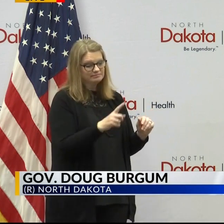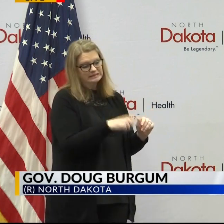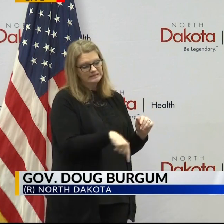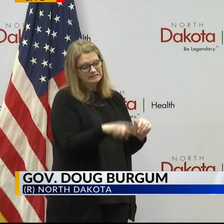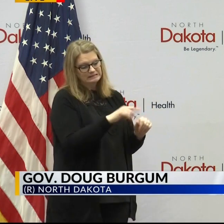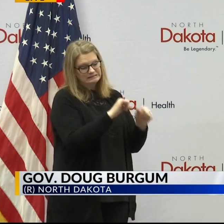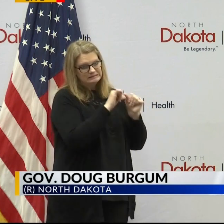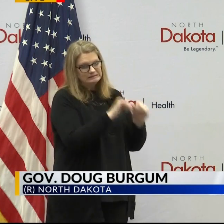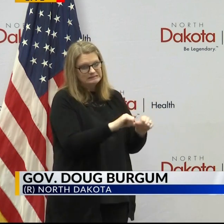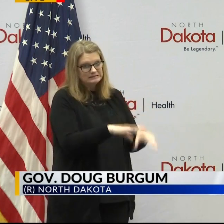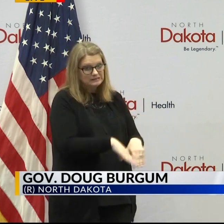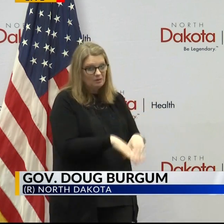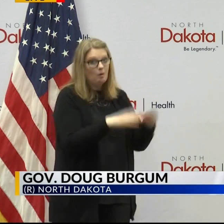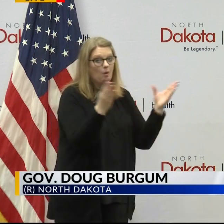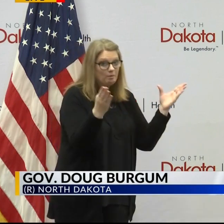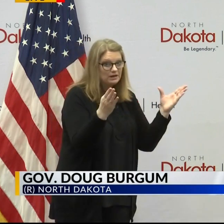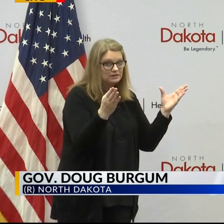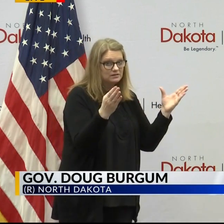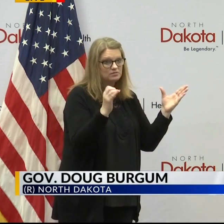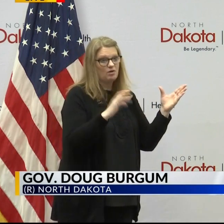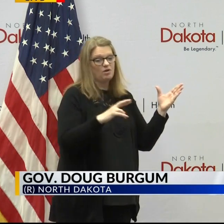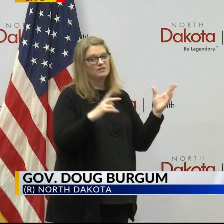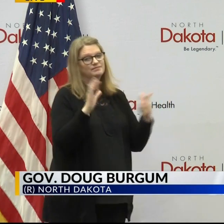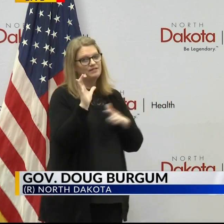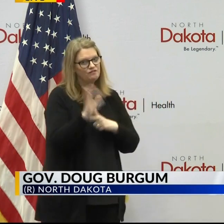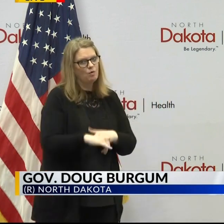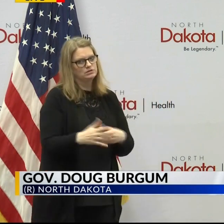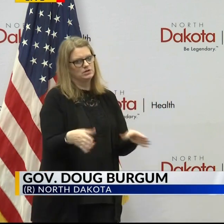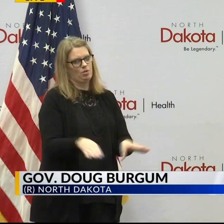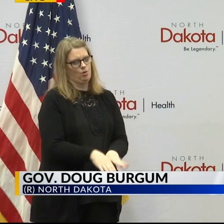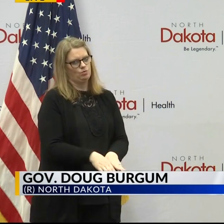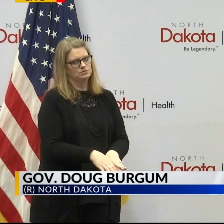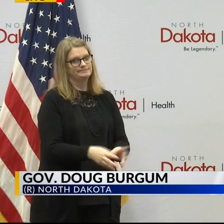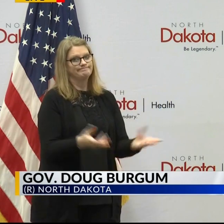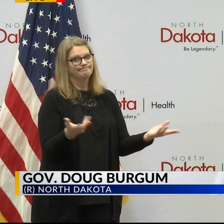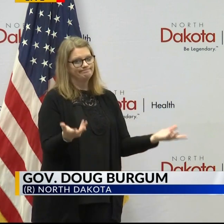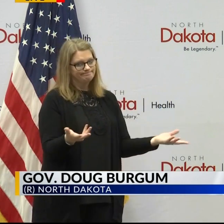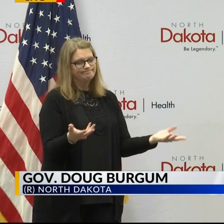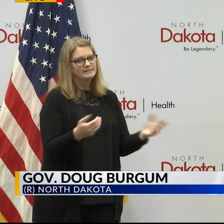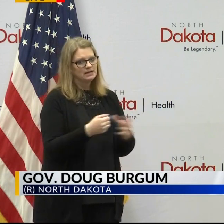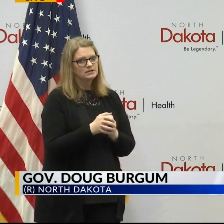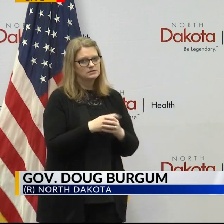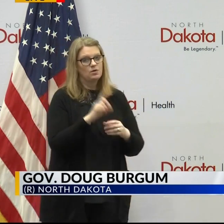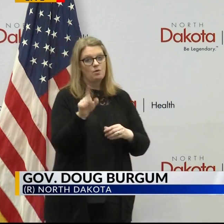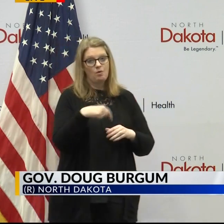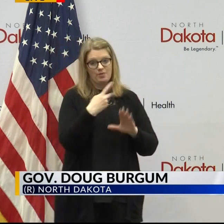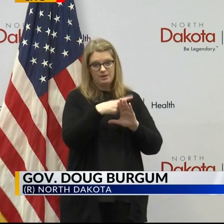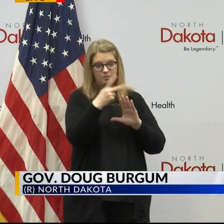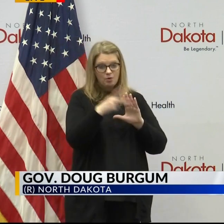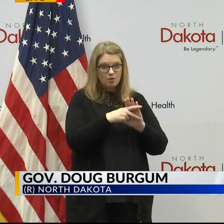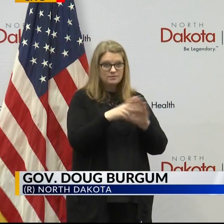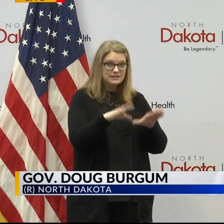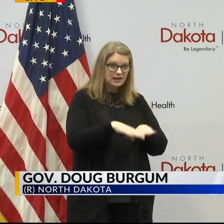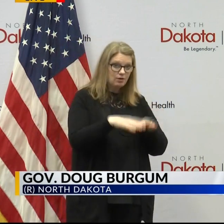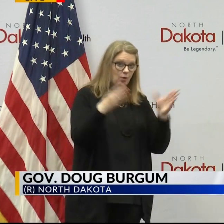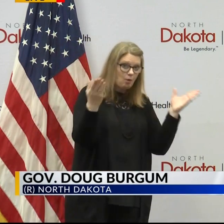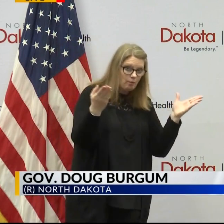TODAY AND, AGAIN, WHILE THOSE PAYMENTS MAY SEEM SMALL ON A PER CHILD BASIS, THIS COULD BE THE DIFFERENCE BETWEEN THEM BEING